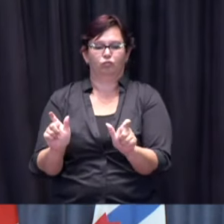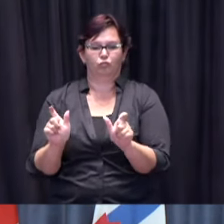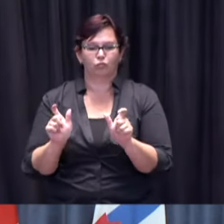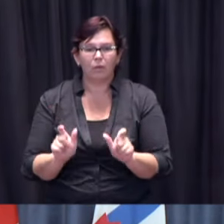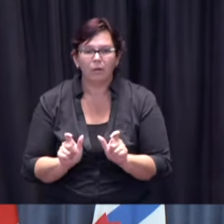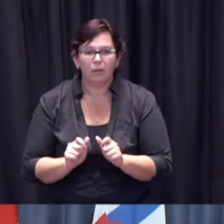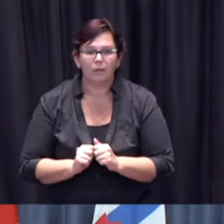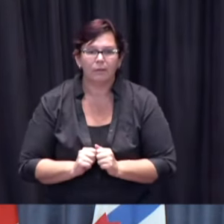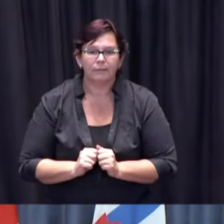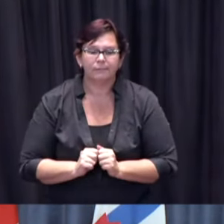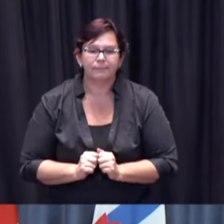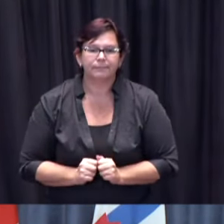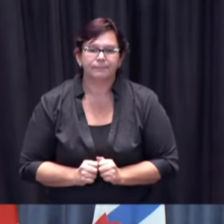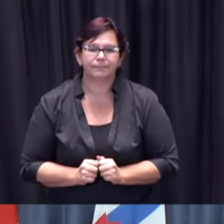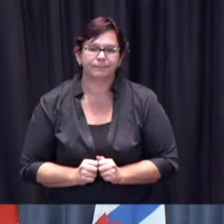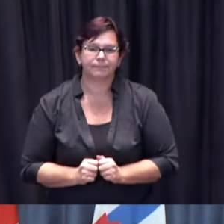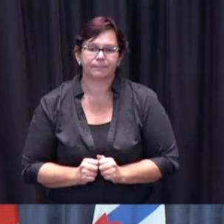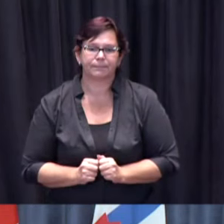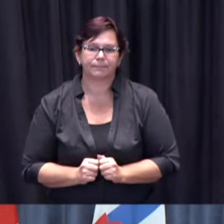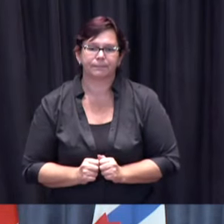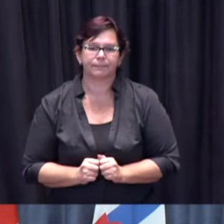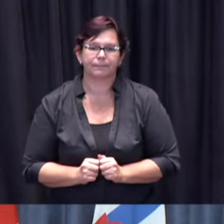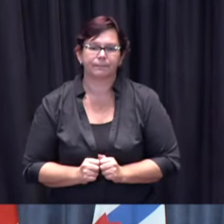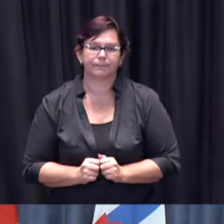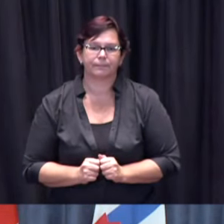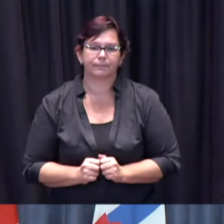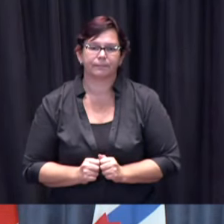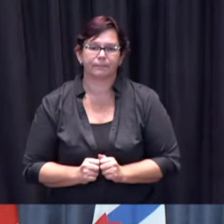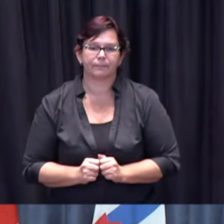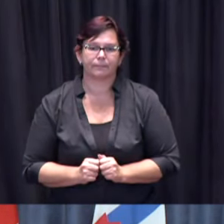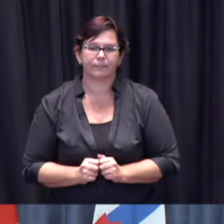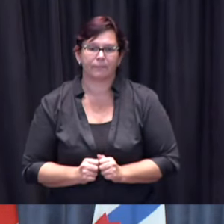just in terms of their readiness to deal with the new reality here. Deputy Mayor Thompson: Indeed thank you Mr Mayor.